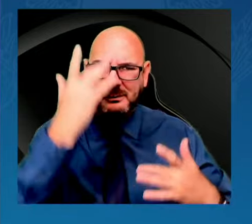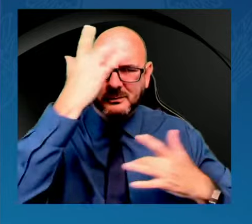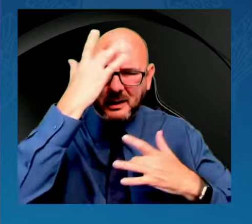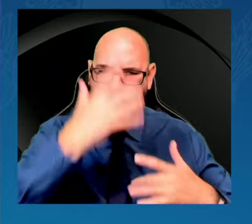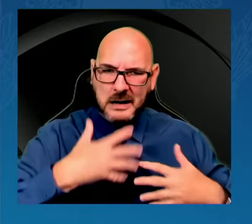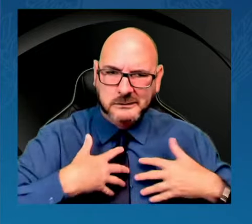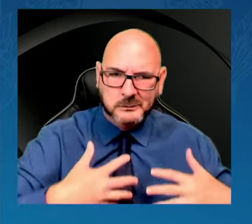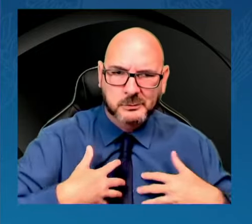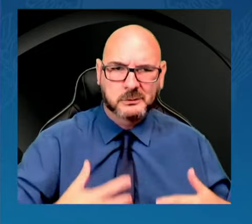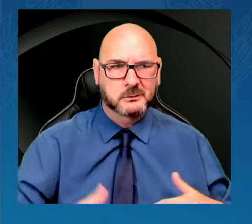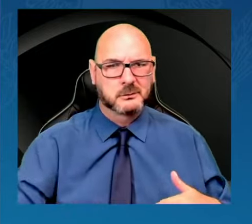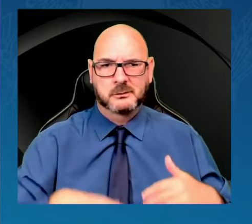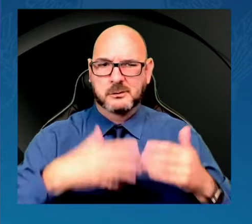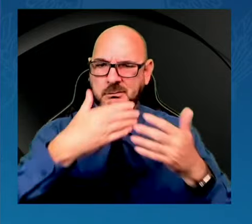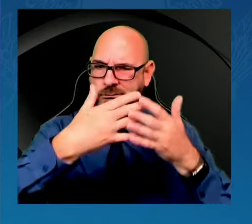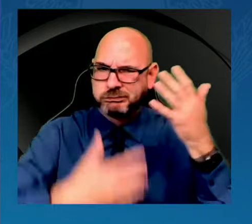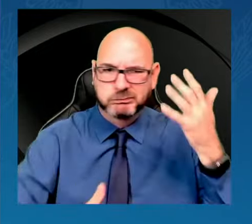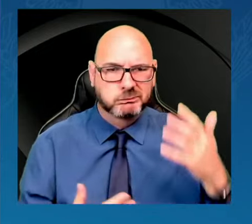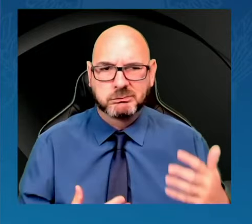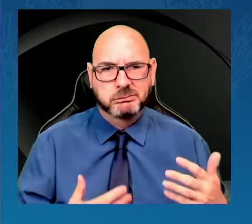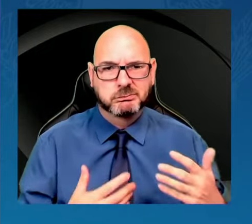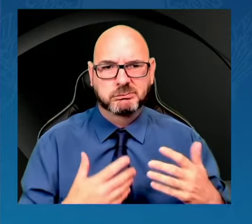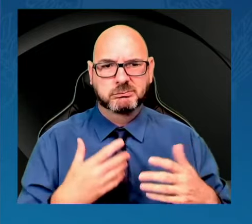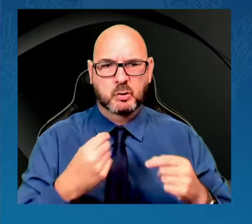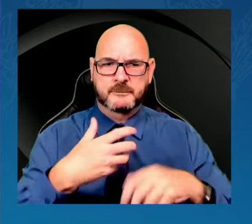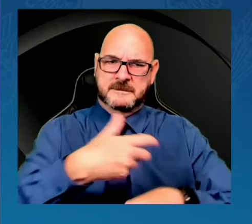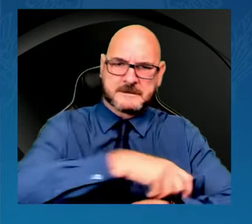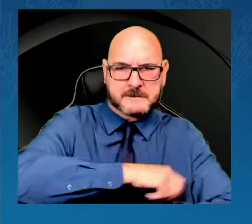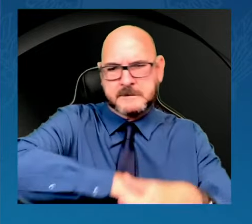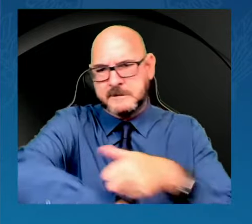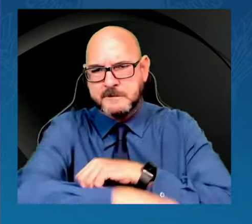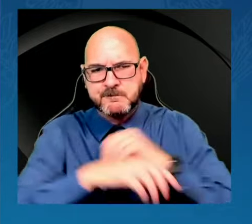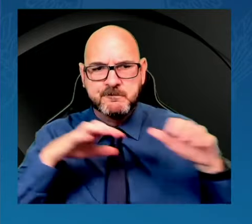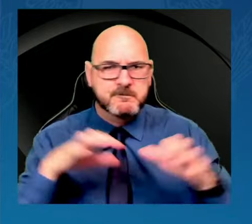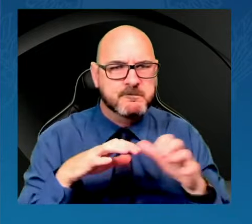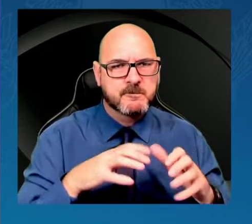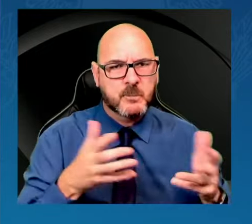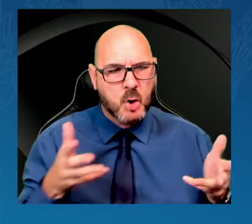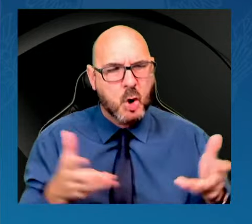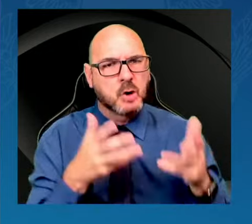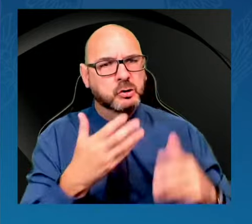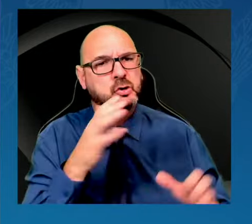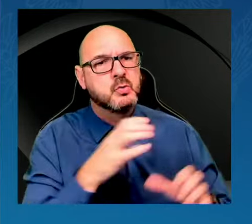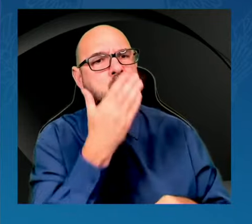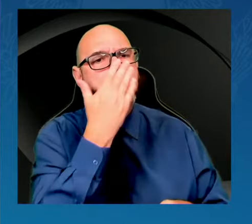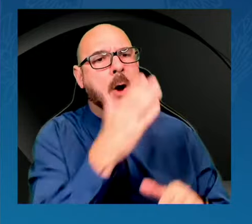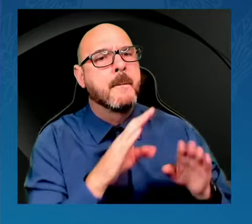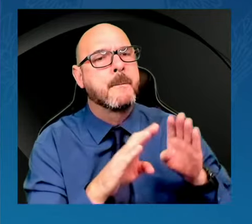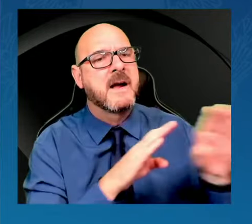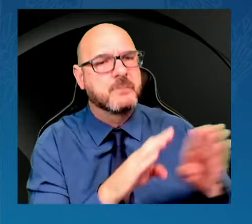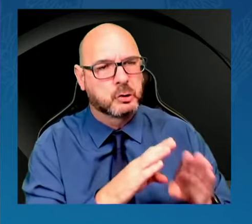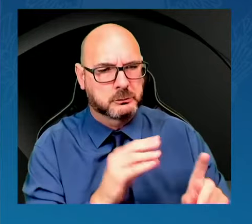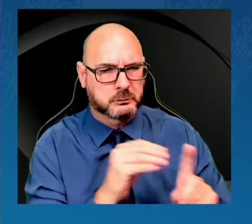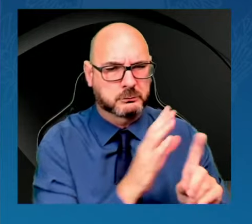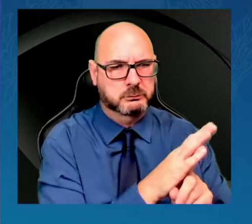that not only do we want to encourage good behaviors, but there needs to be a consequence for bad behaviors. And as Attorney General of California,